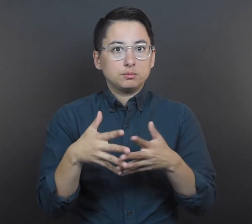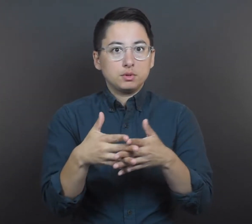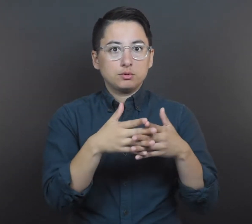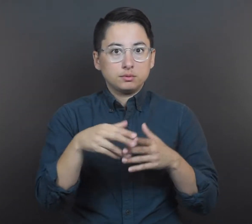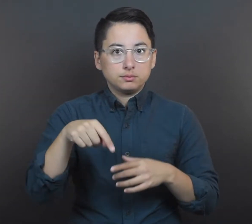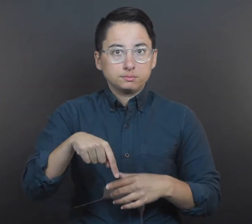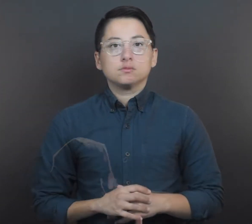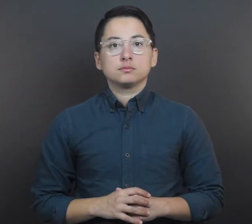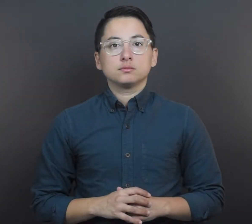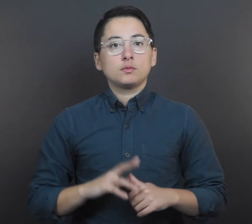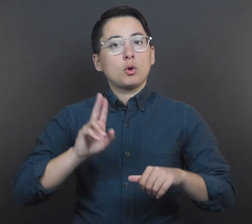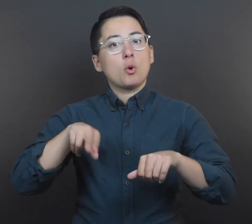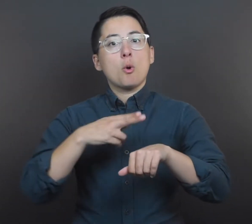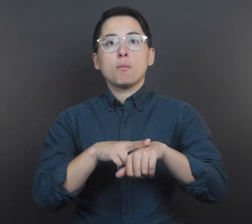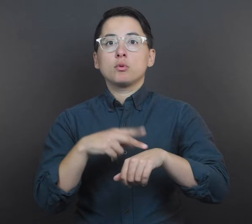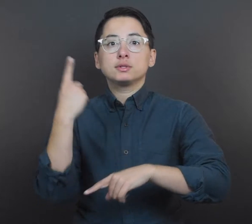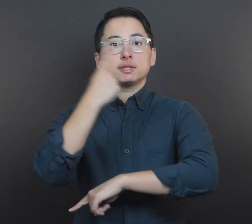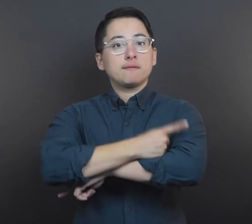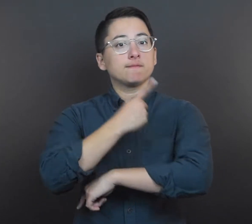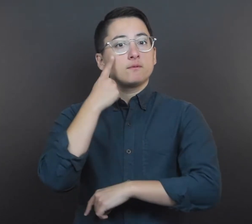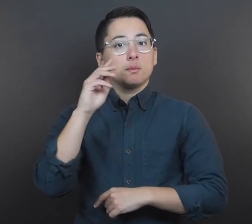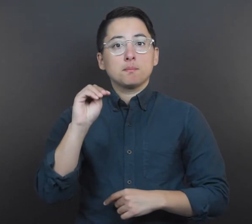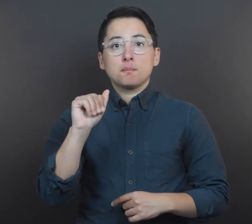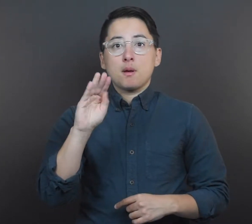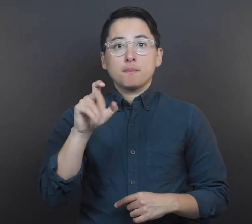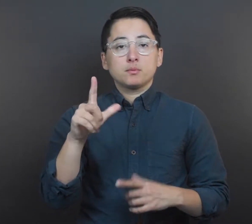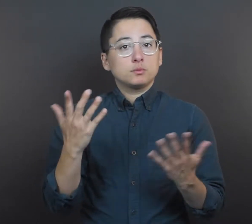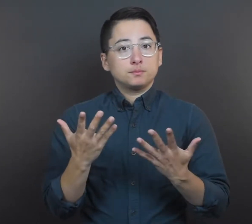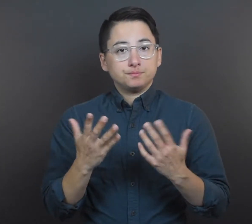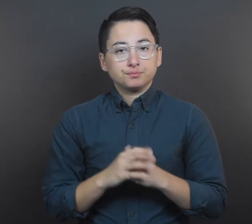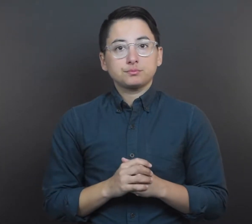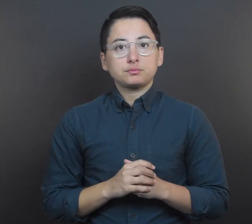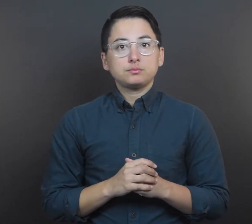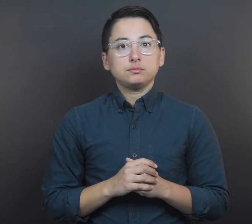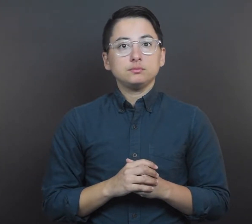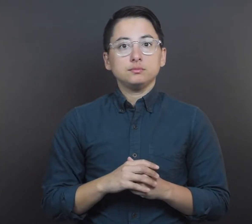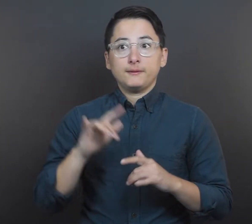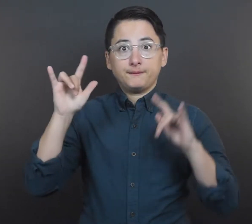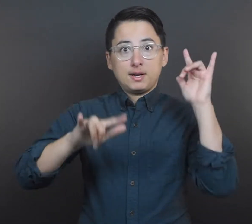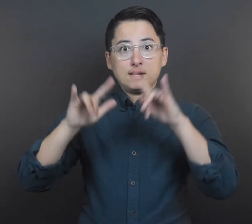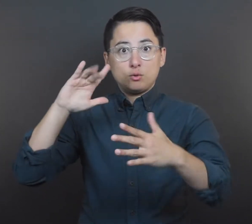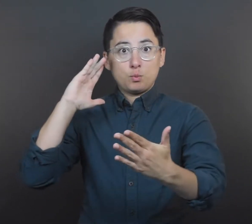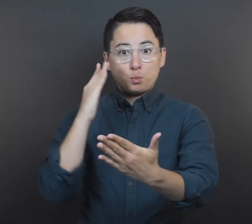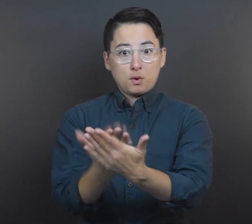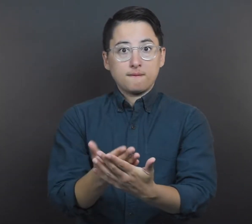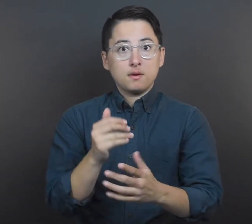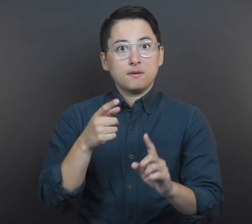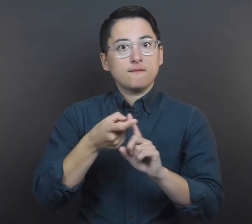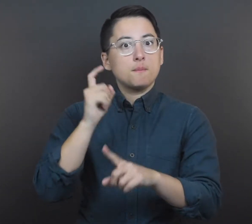Screening of the Expats on Arrival A typical response day for Mabel began as